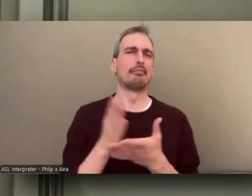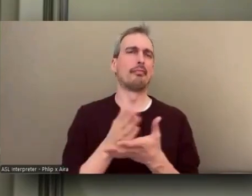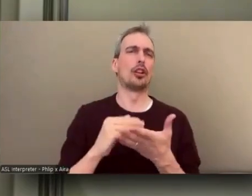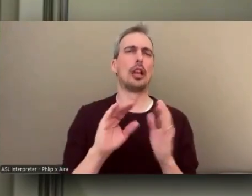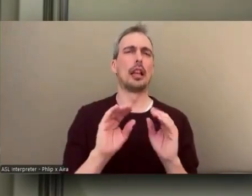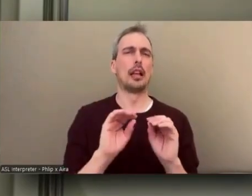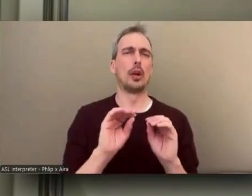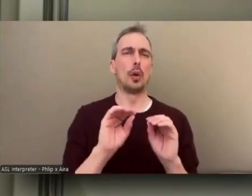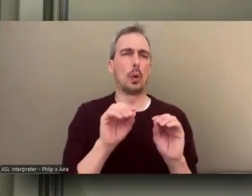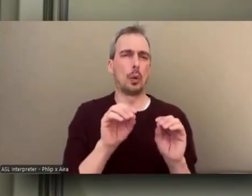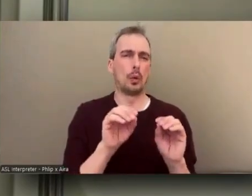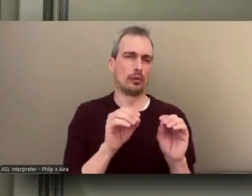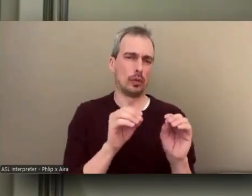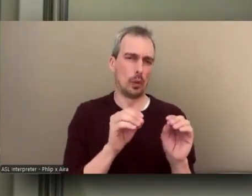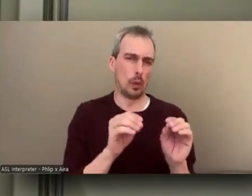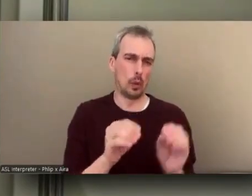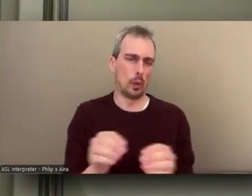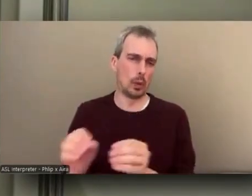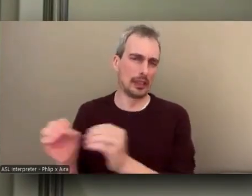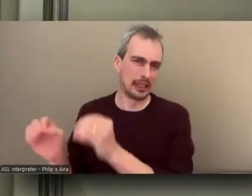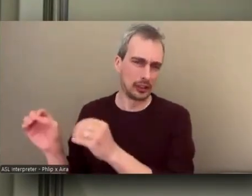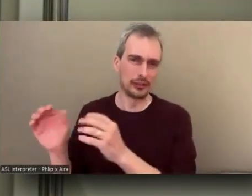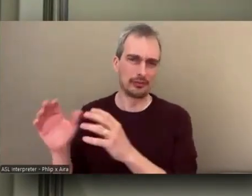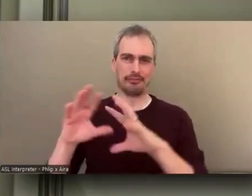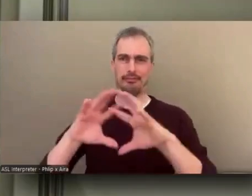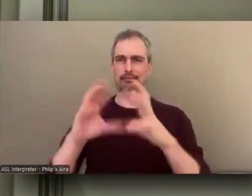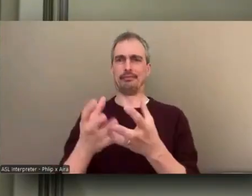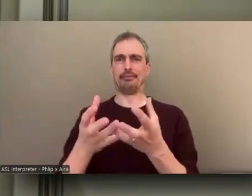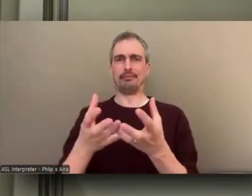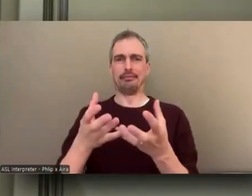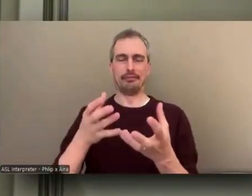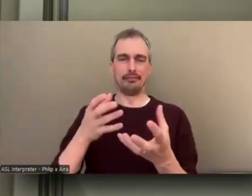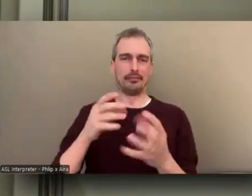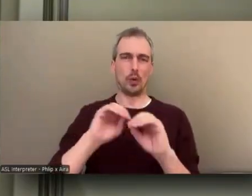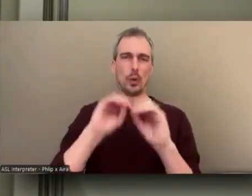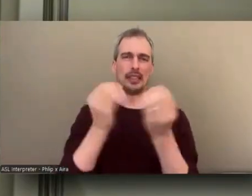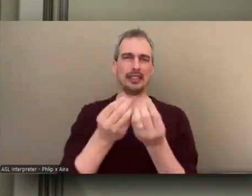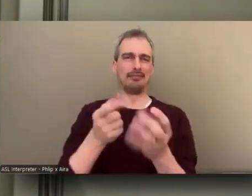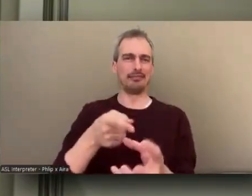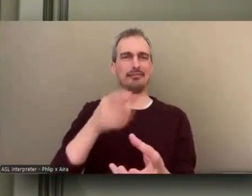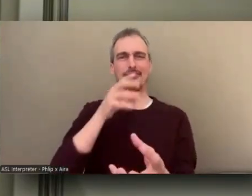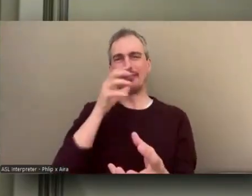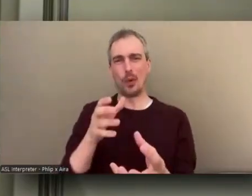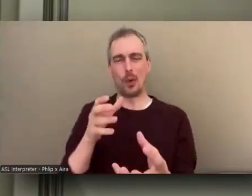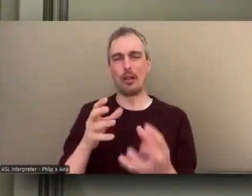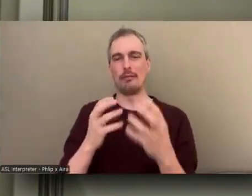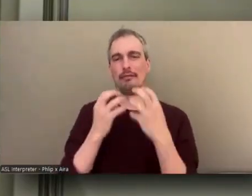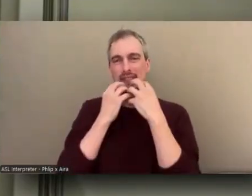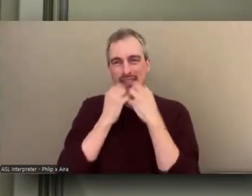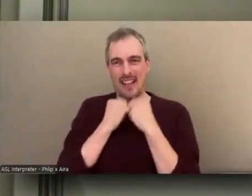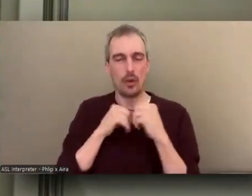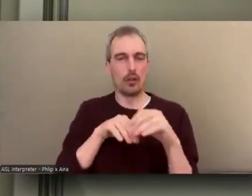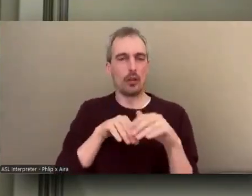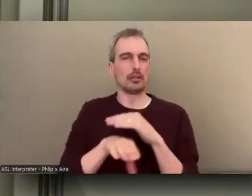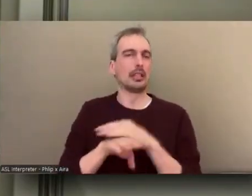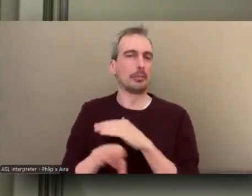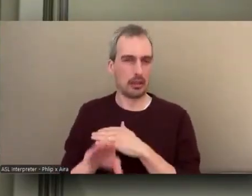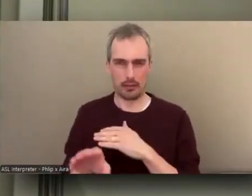Where the company -- they don't value accessibility to the same degree they do just... Oh, like a user can't log in or something.